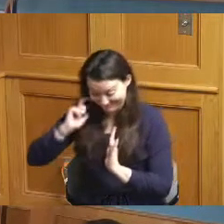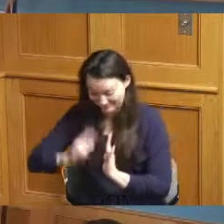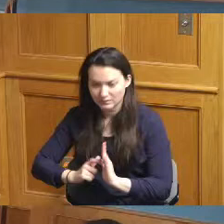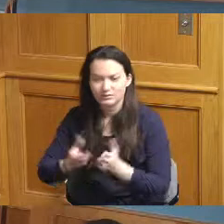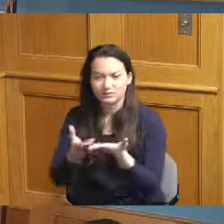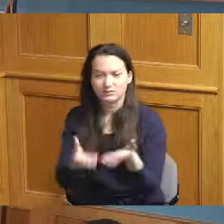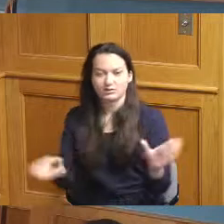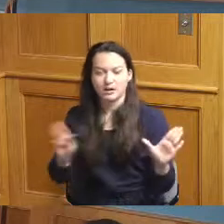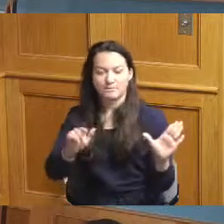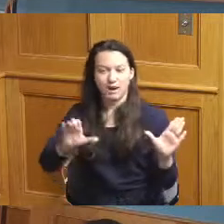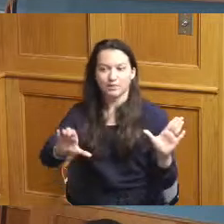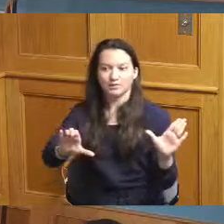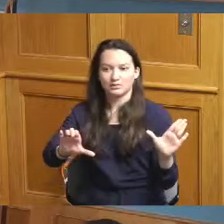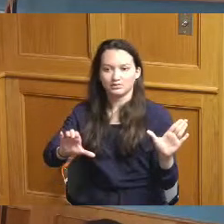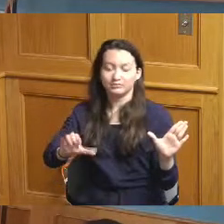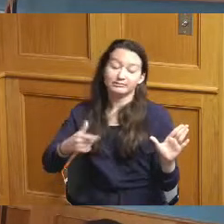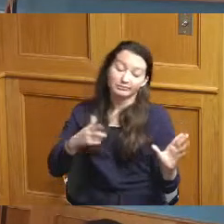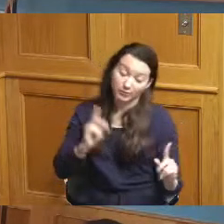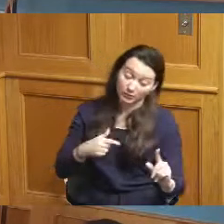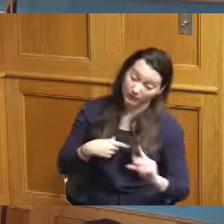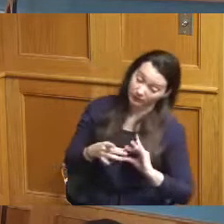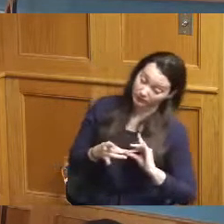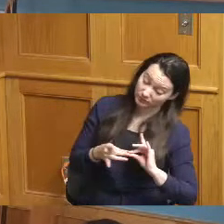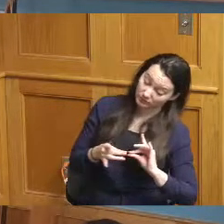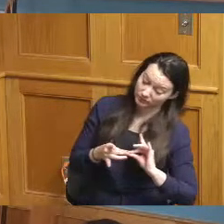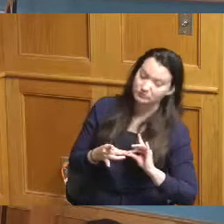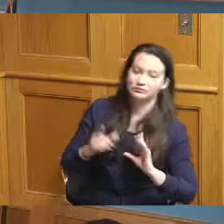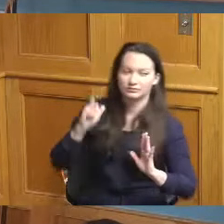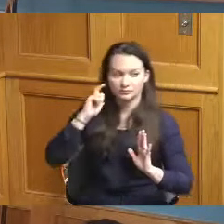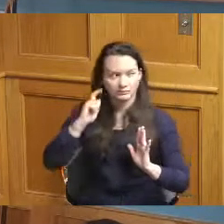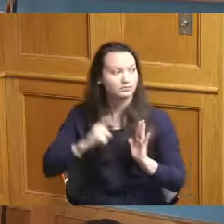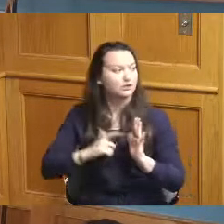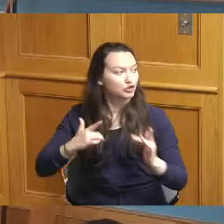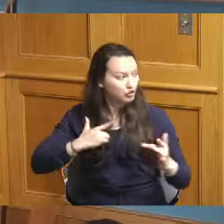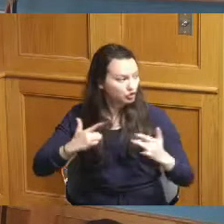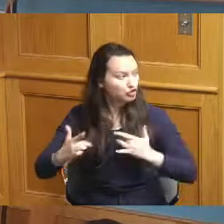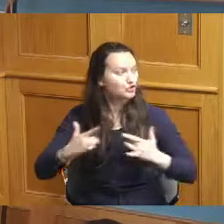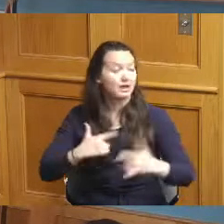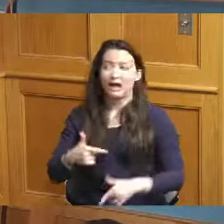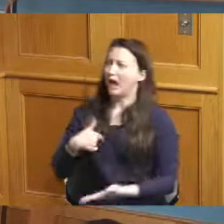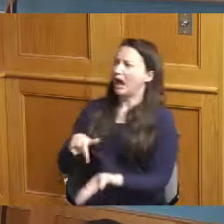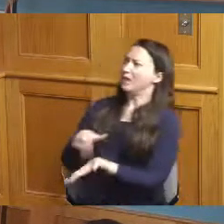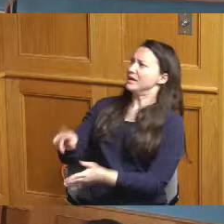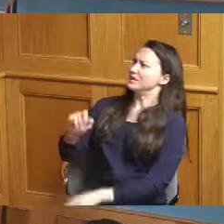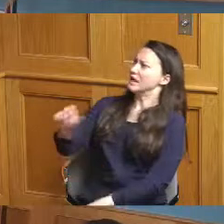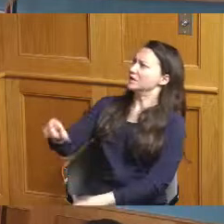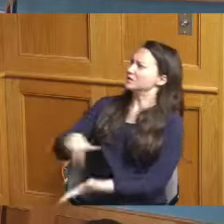at least the ones I've talked to have had concerns about you know I'm paying all these taxes and then